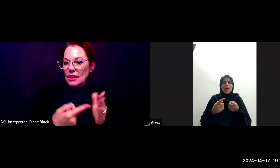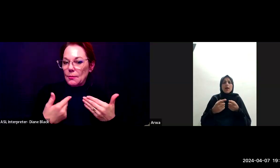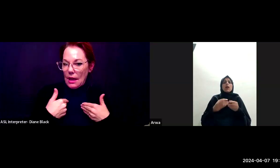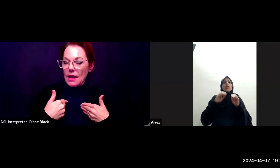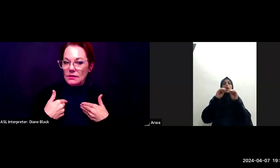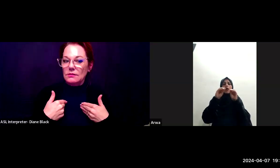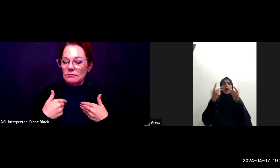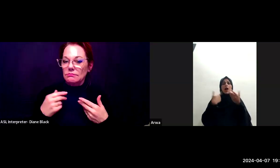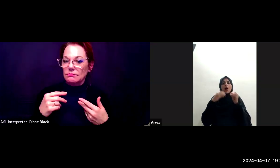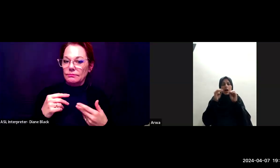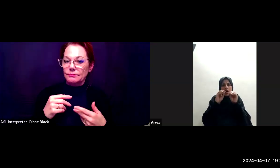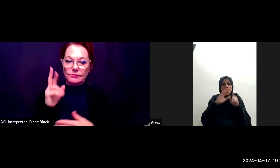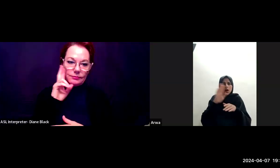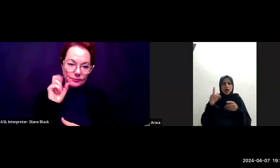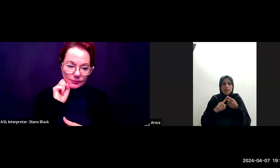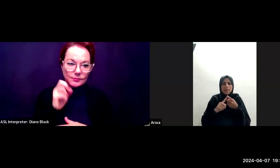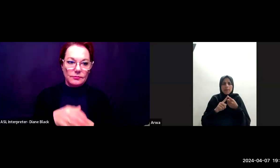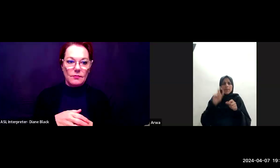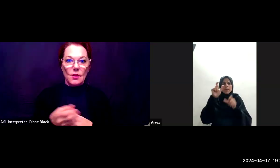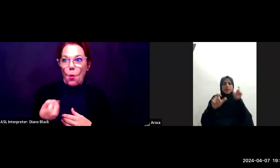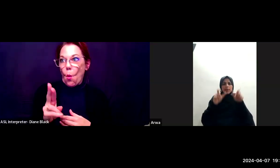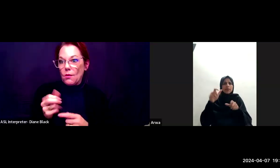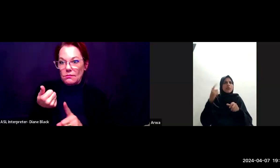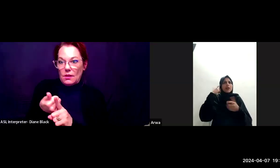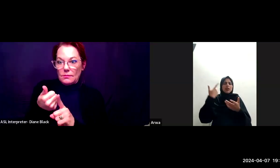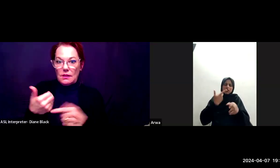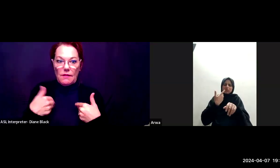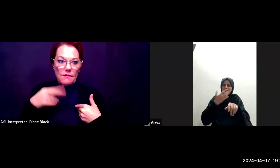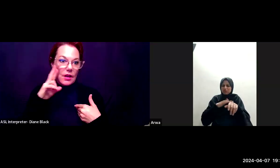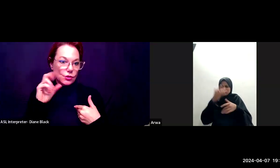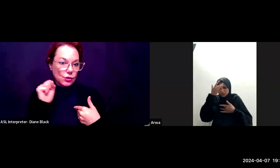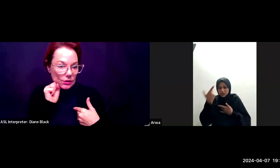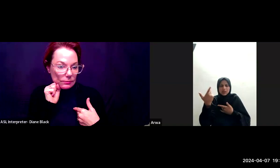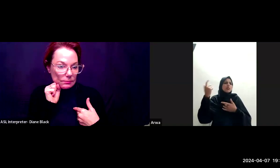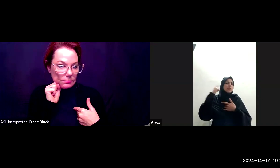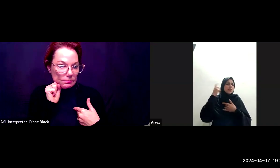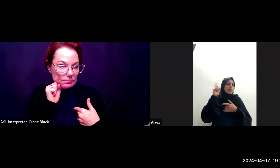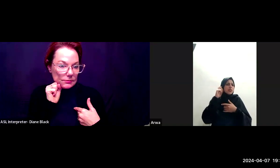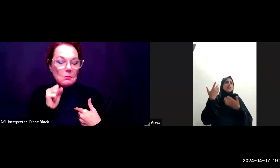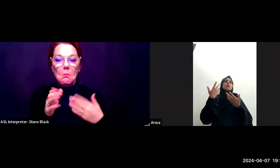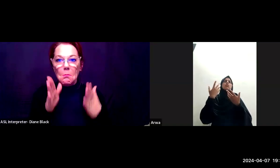with them or they themselves might be affected and therefore they can ask about can I get married and